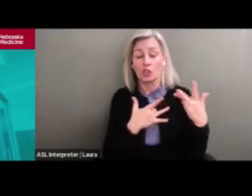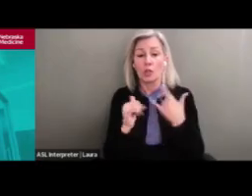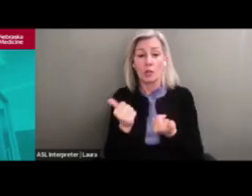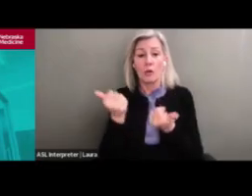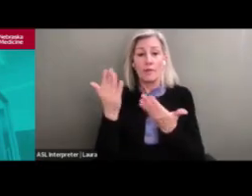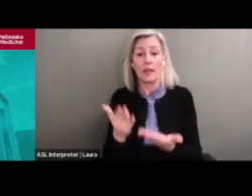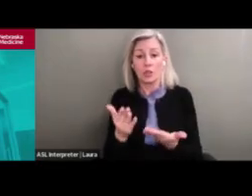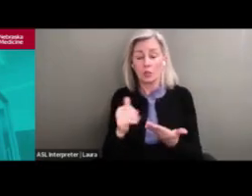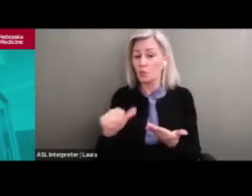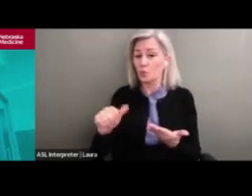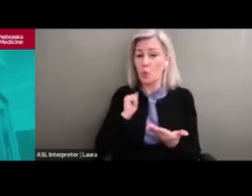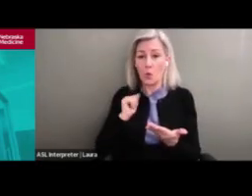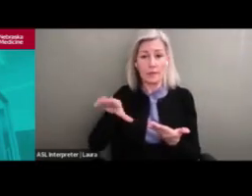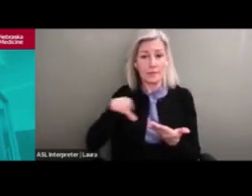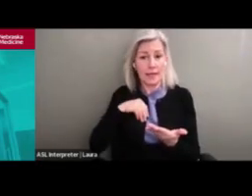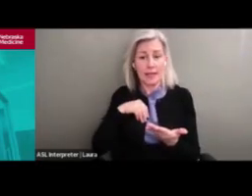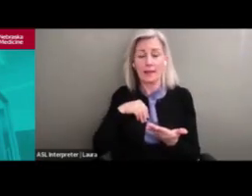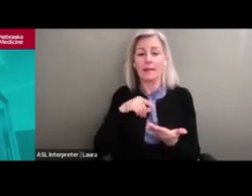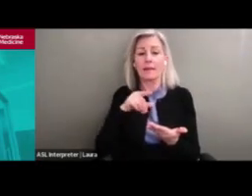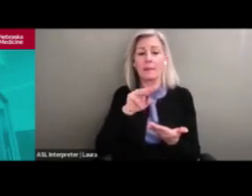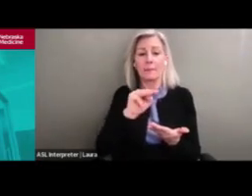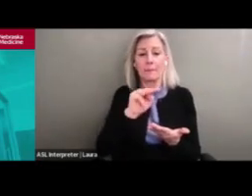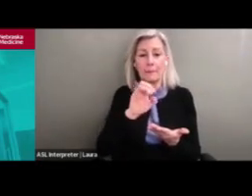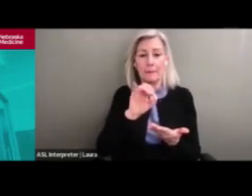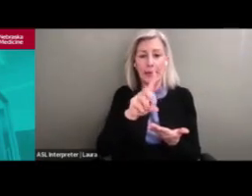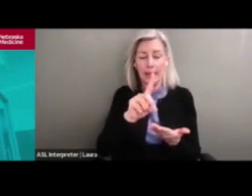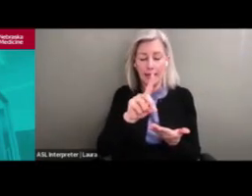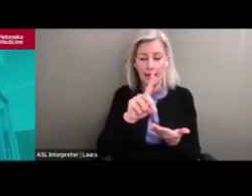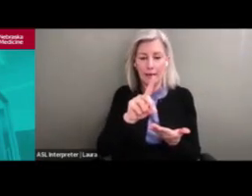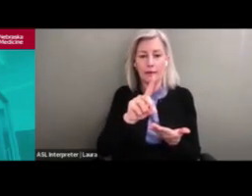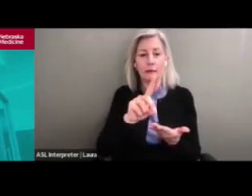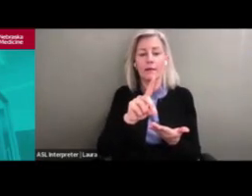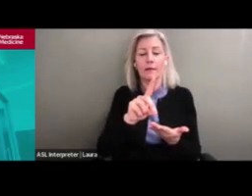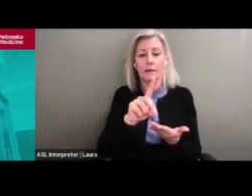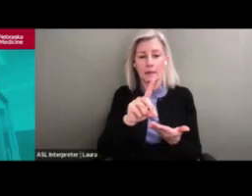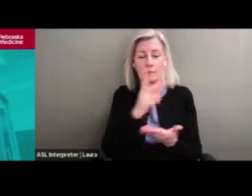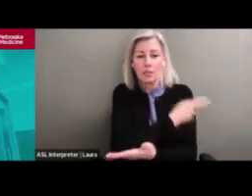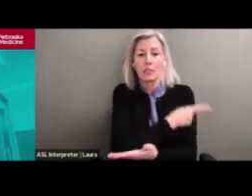and the other article indicates that a 4% cut is proposed to Medicaid providers.